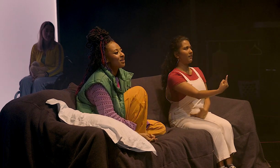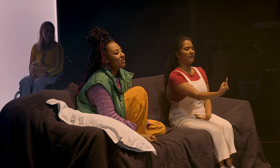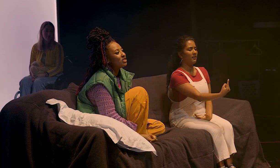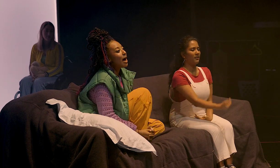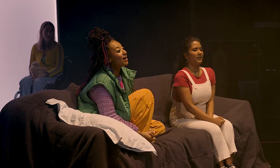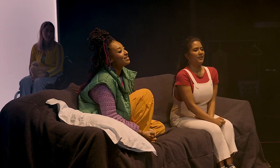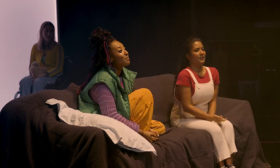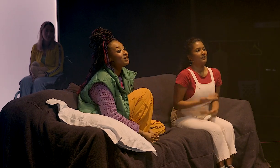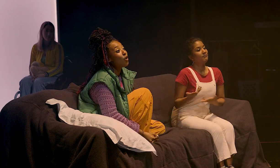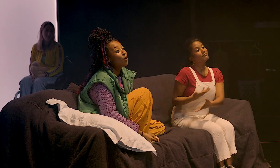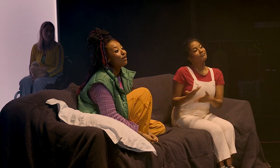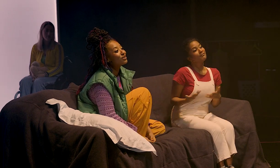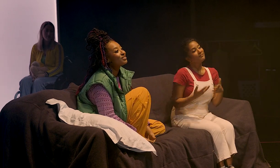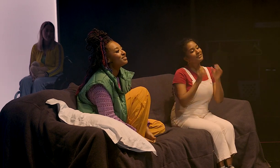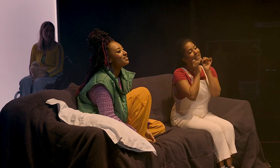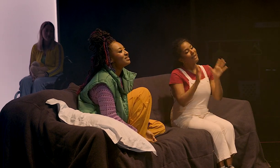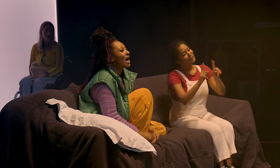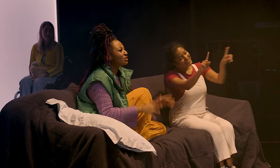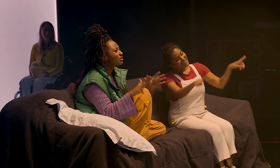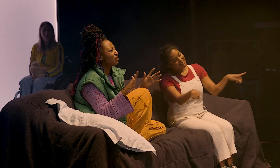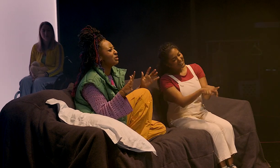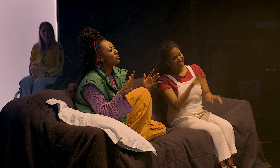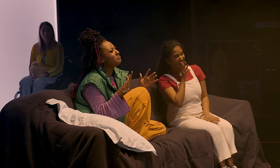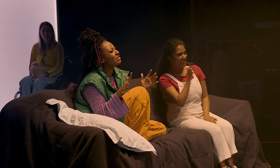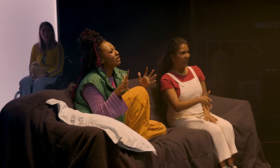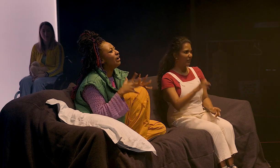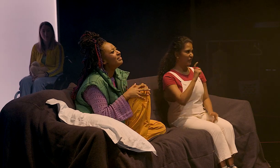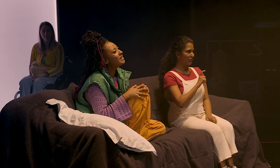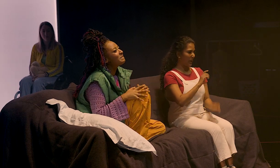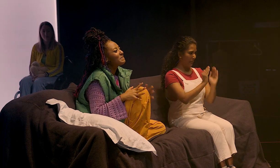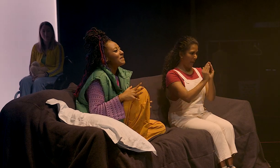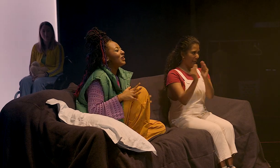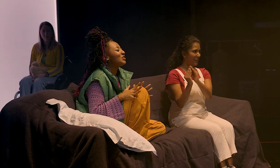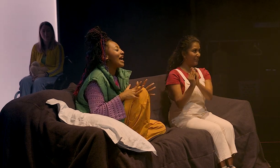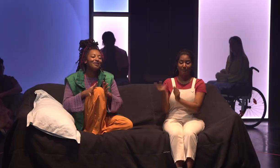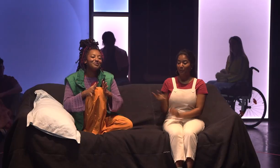We chat about Celebrity Gogglebox, how disgusting Creme Eggs are, and our